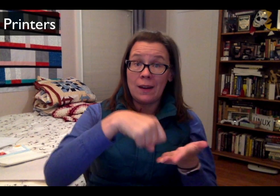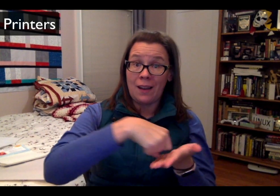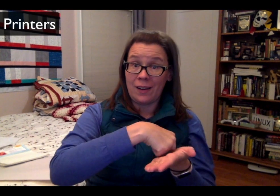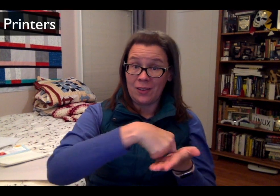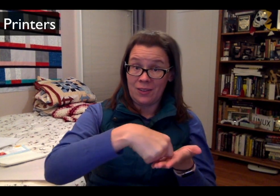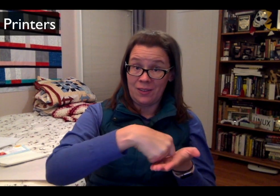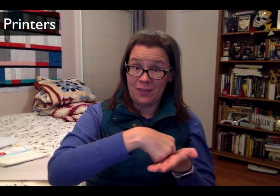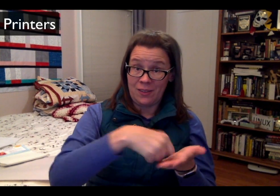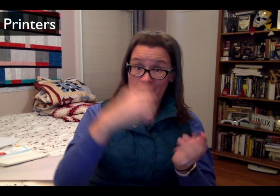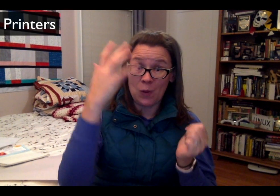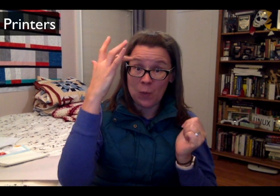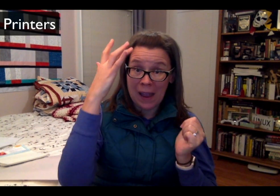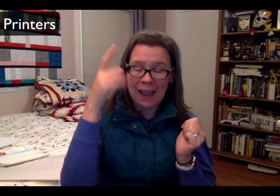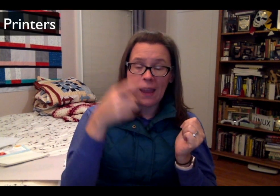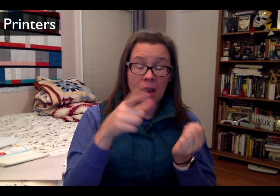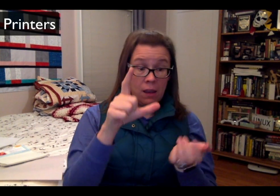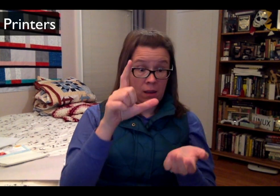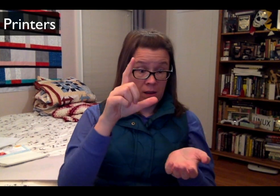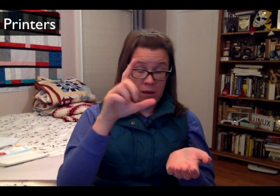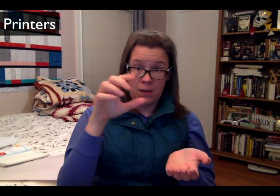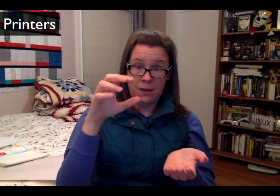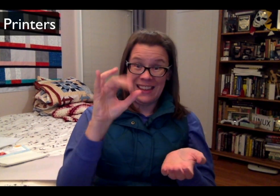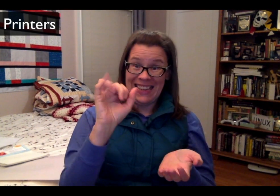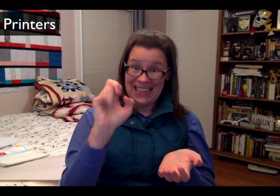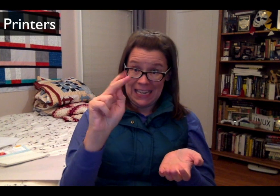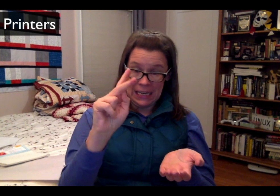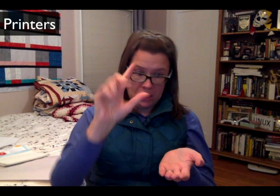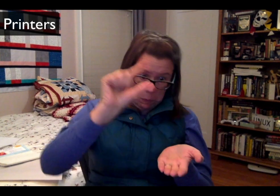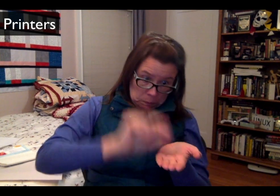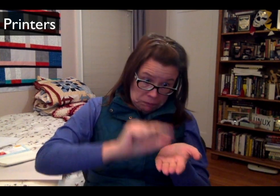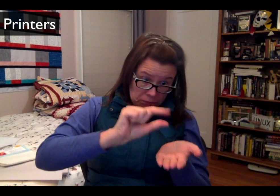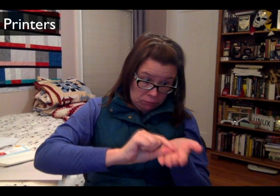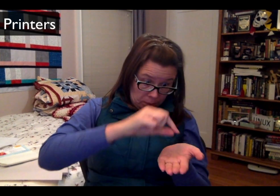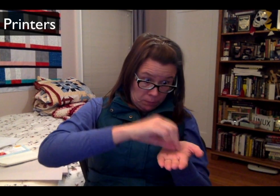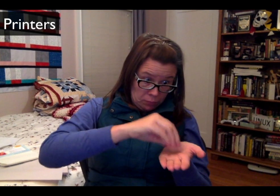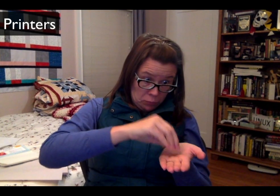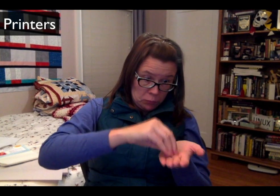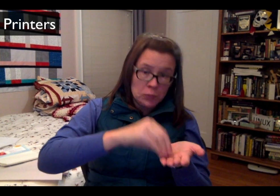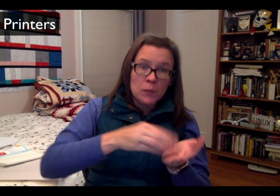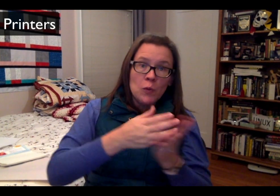You have to be very careful when you're ironing because the ink is heat sealed onto the paper